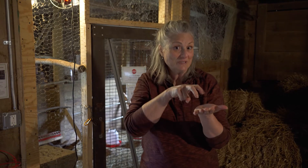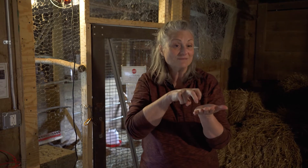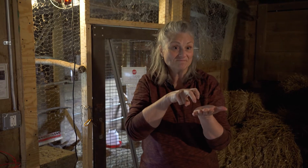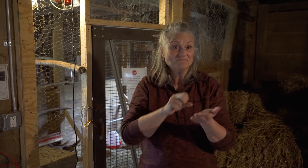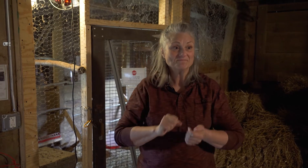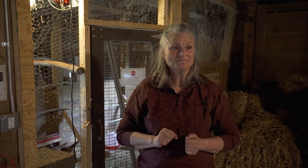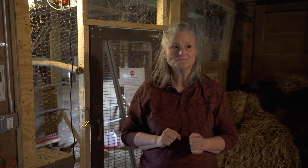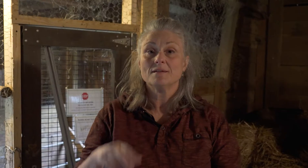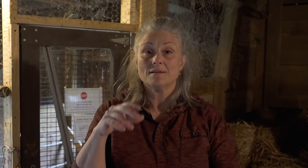Chicken.